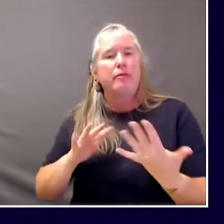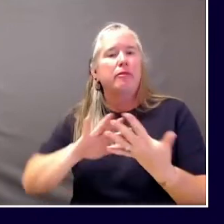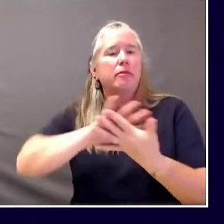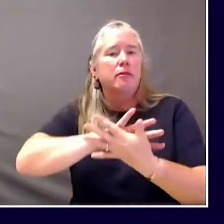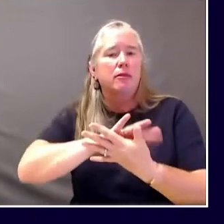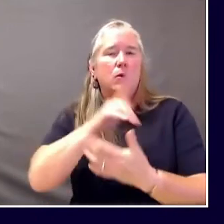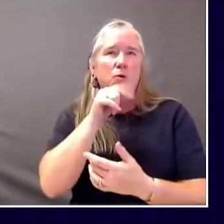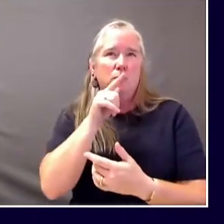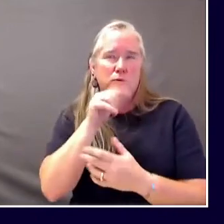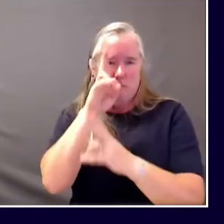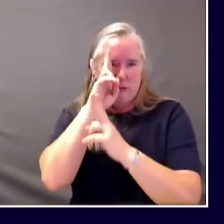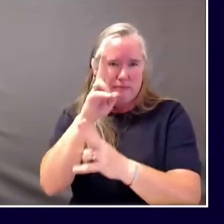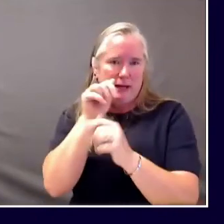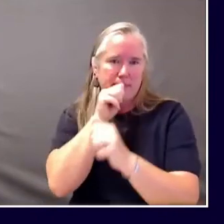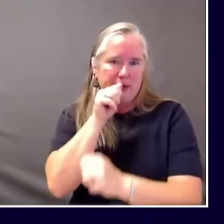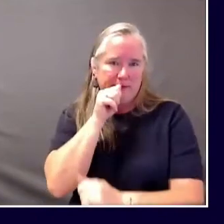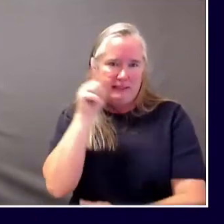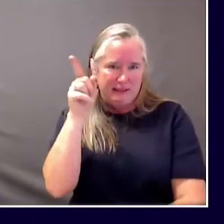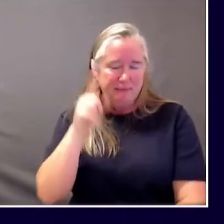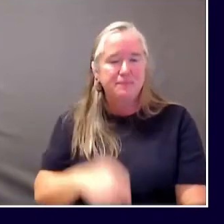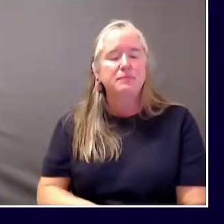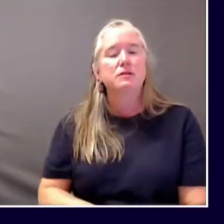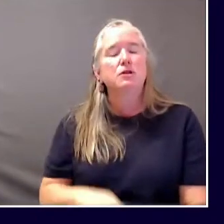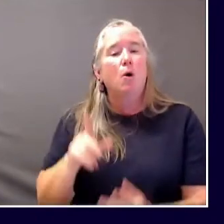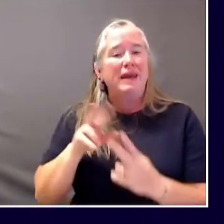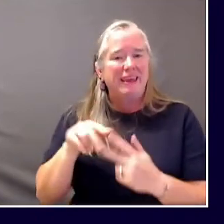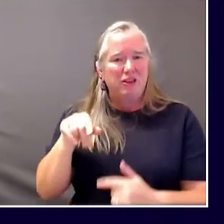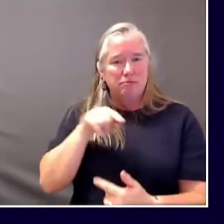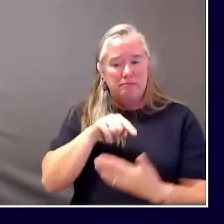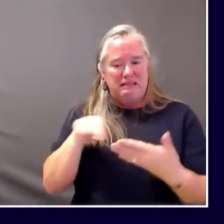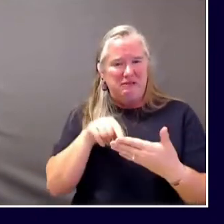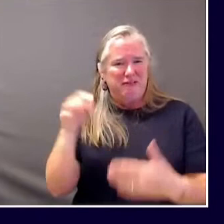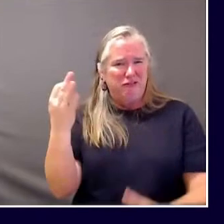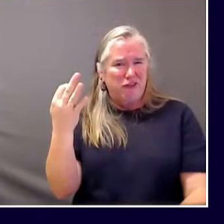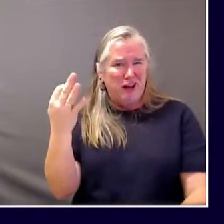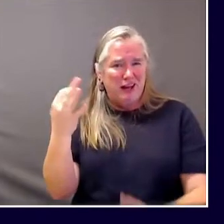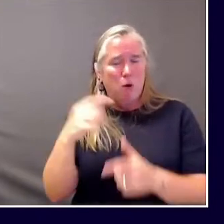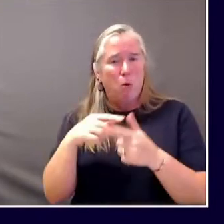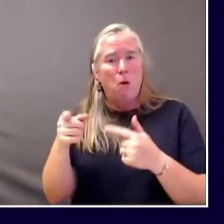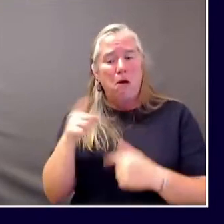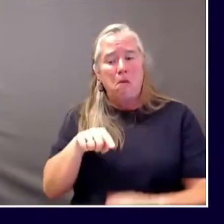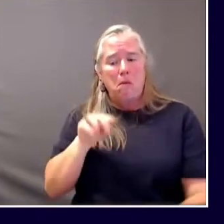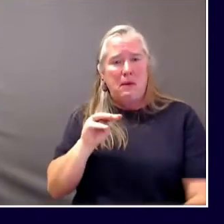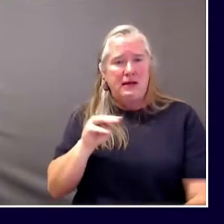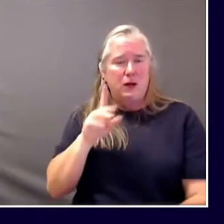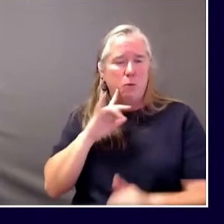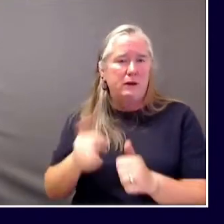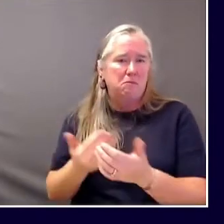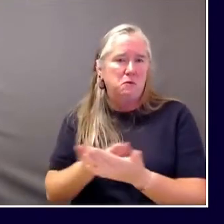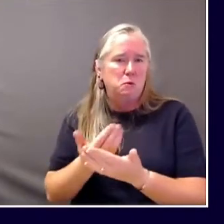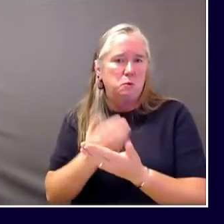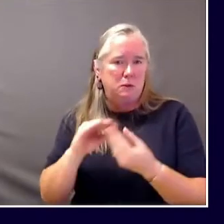zip code data again if not later this week or early next week